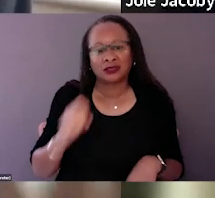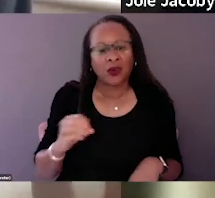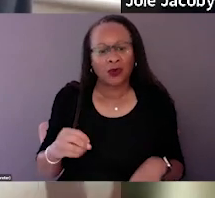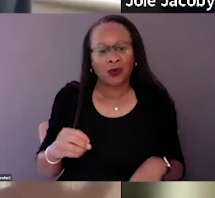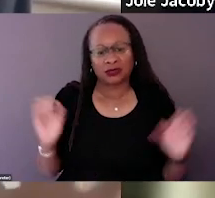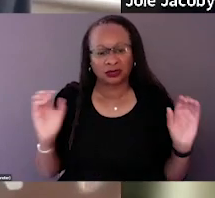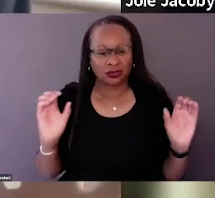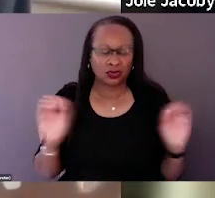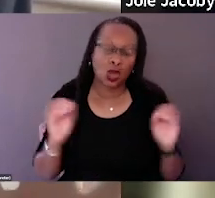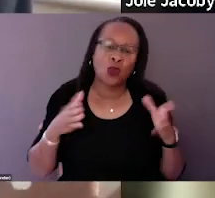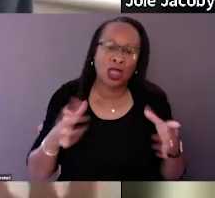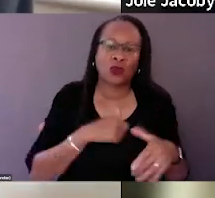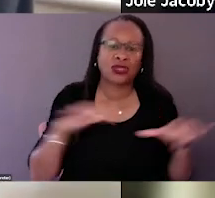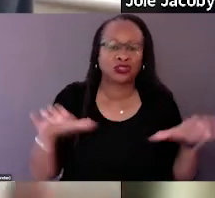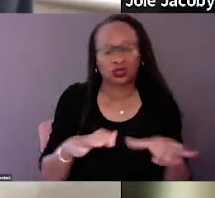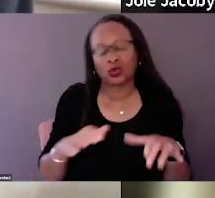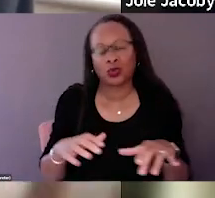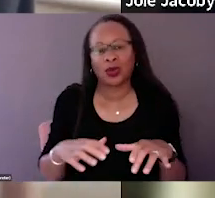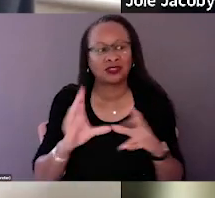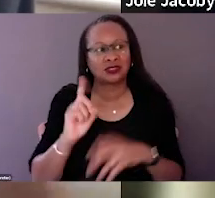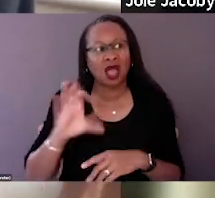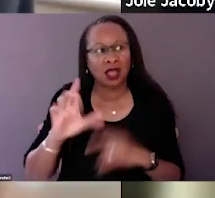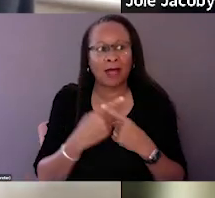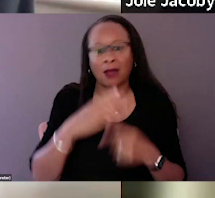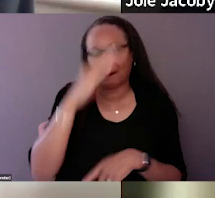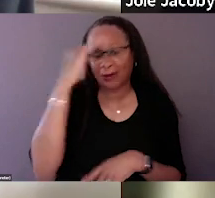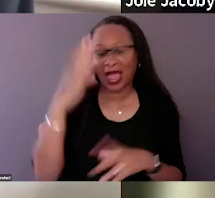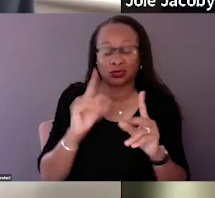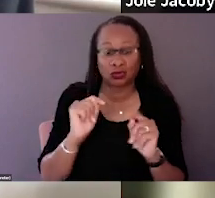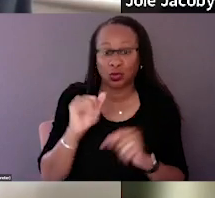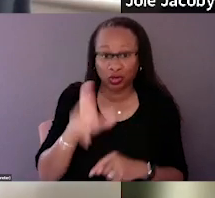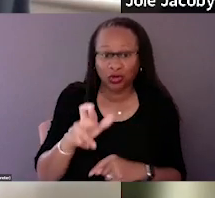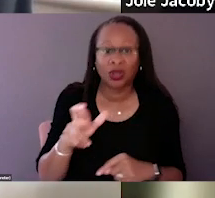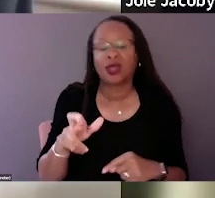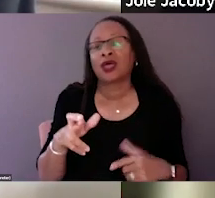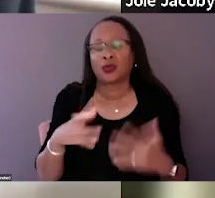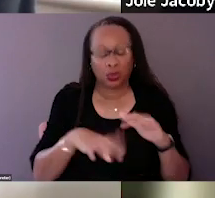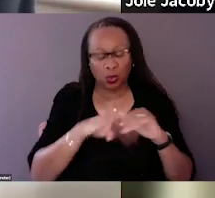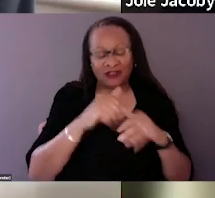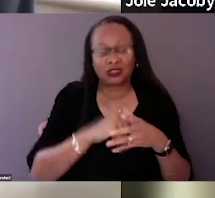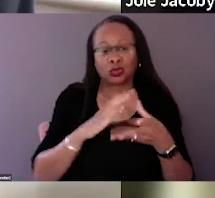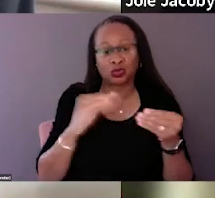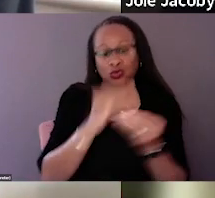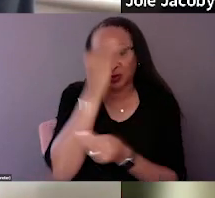and not, in some way, weave that into our storytelling. And so a credit to Joie and to Prentice who were like,